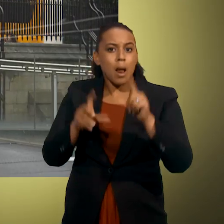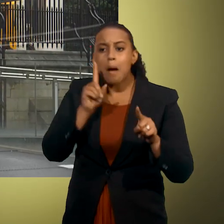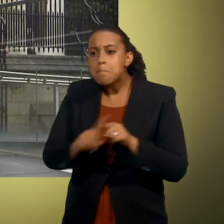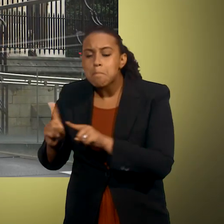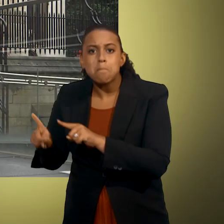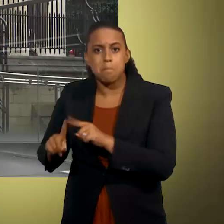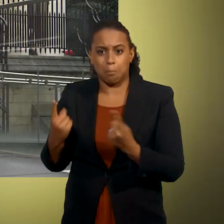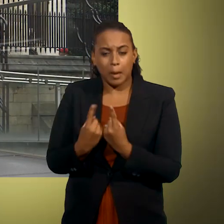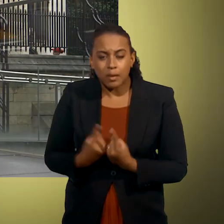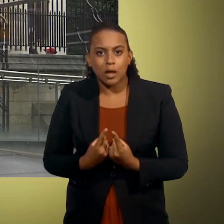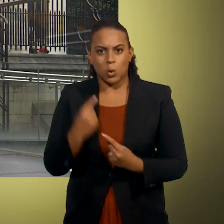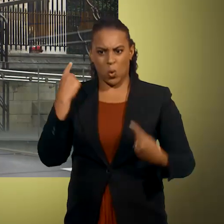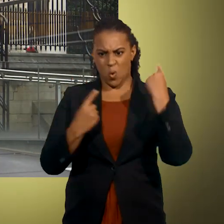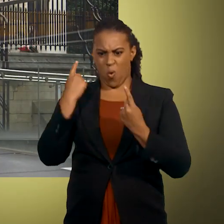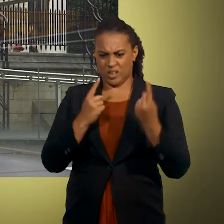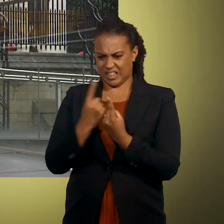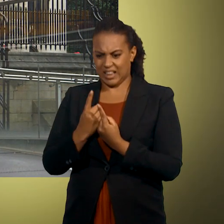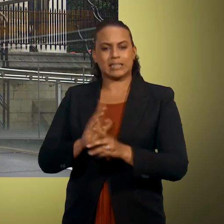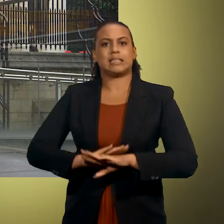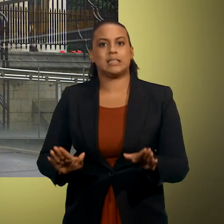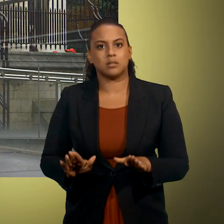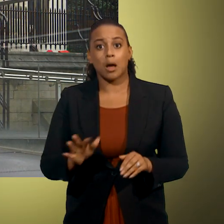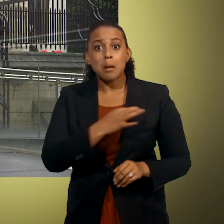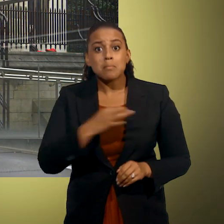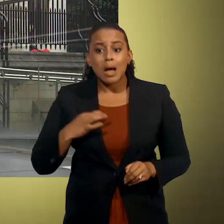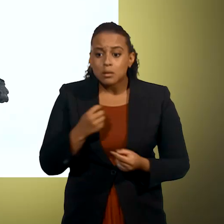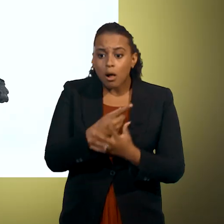If you need to bring essential medical equipment please speak to your host in advance.